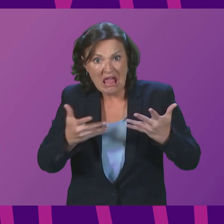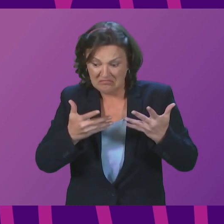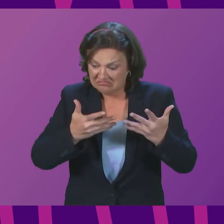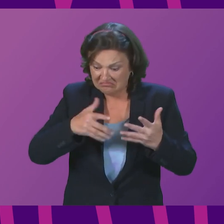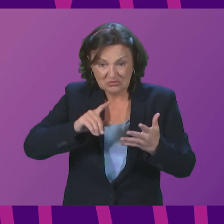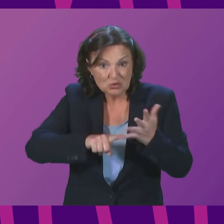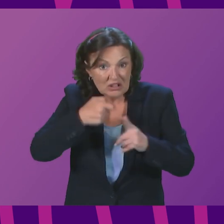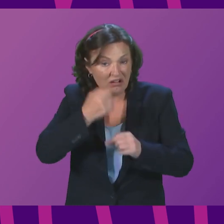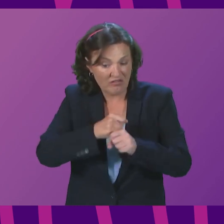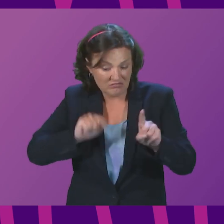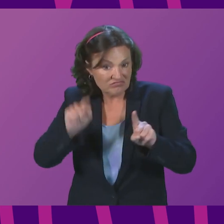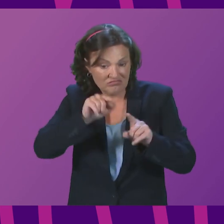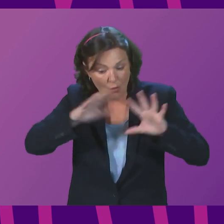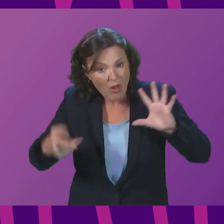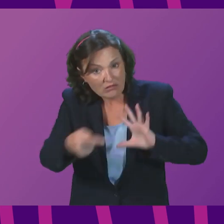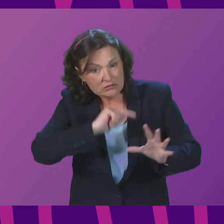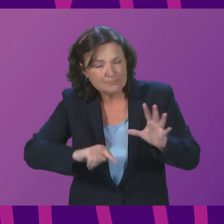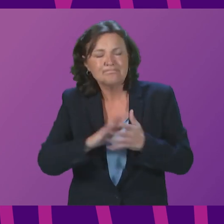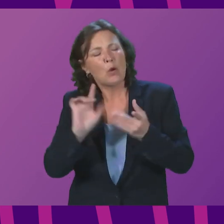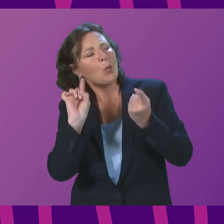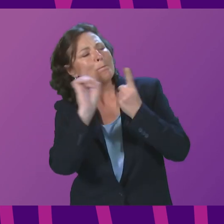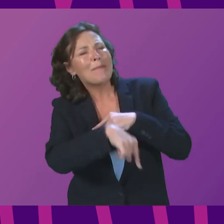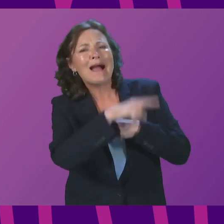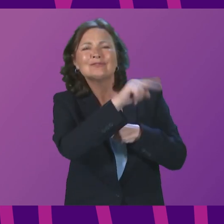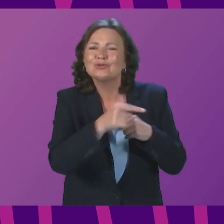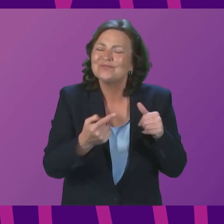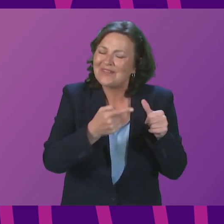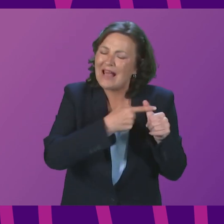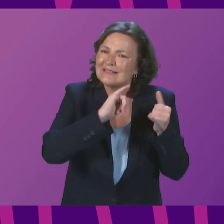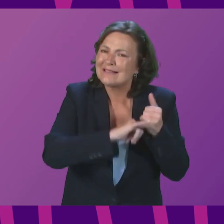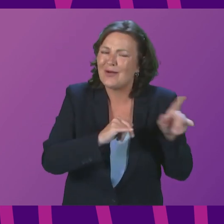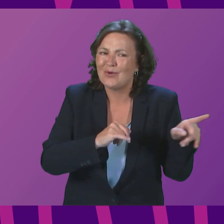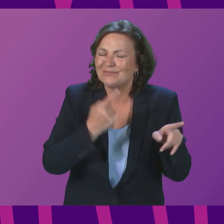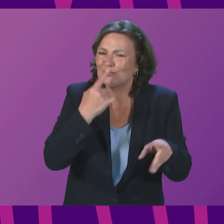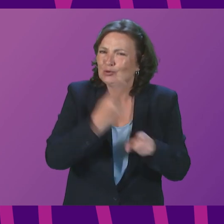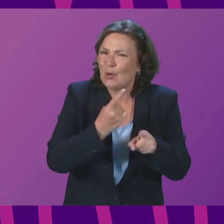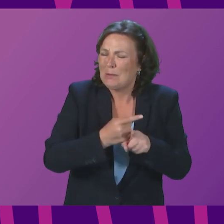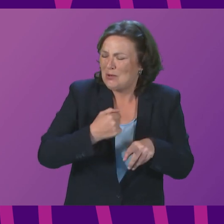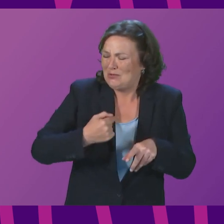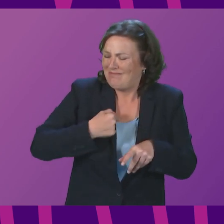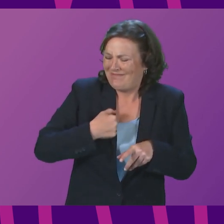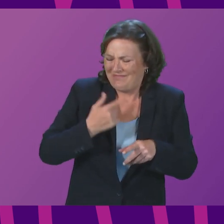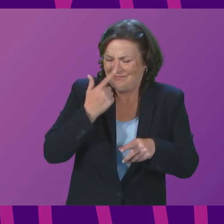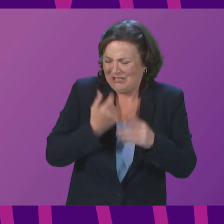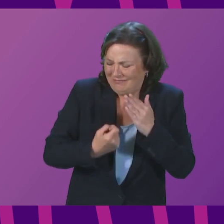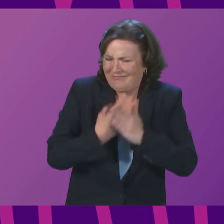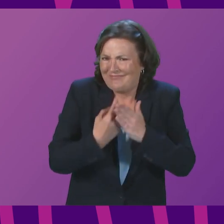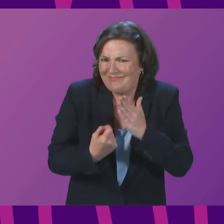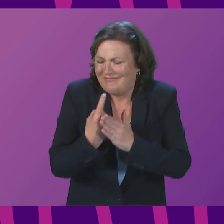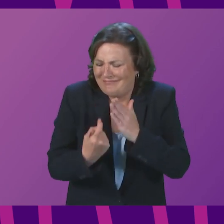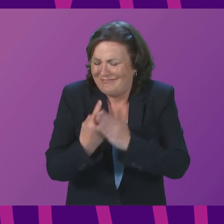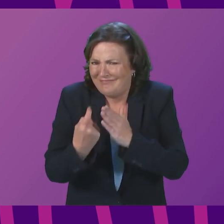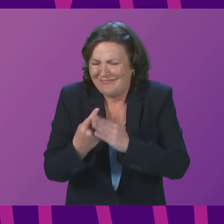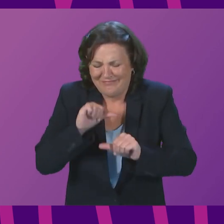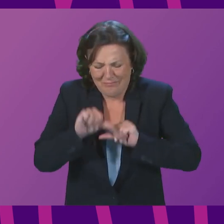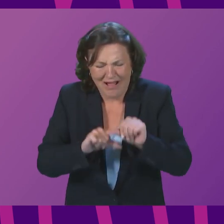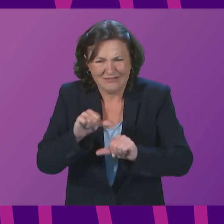I just do not think that what Anas Sarwar describes as a pattern is in any way substantiated.